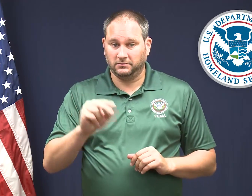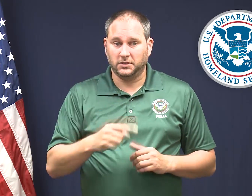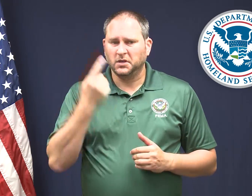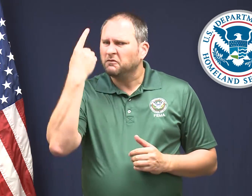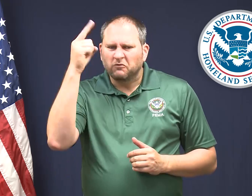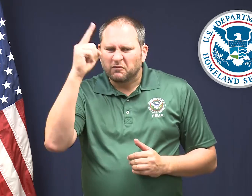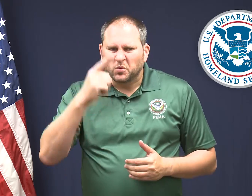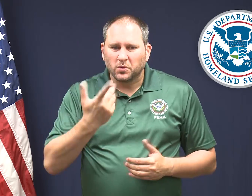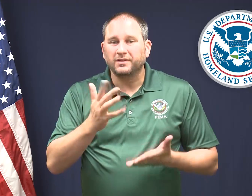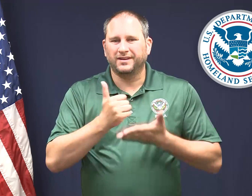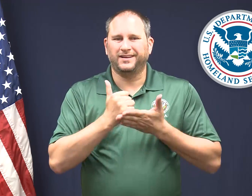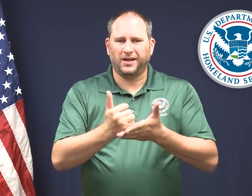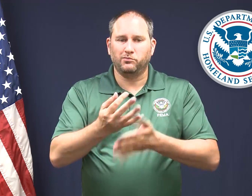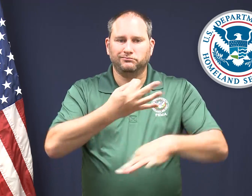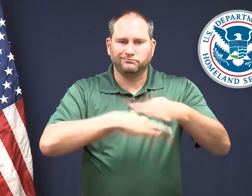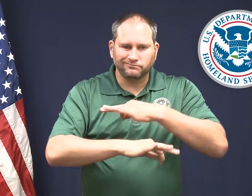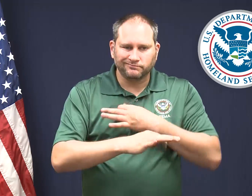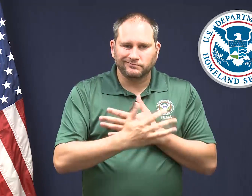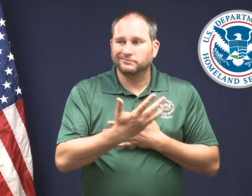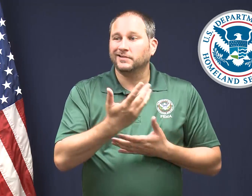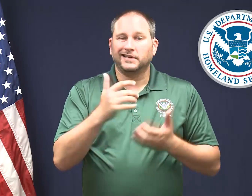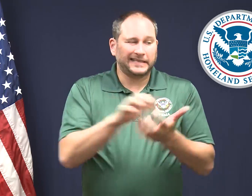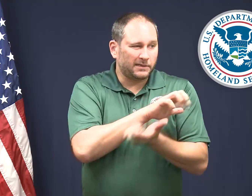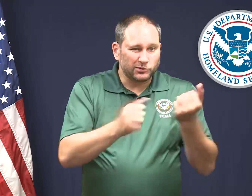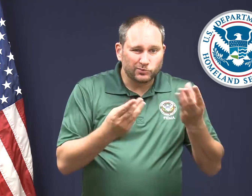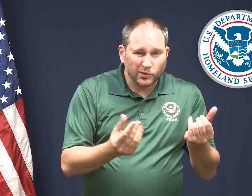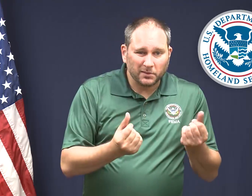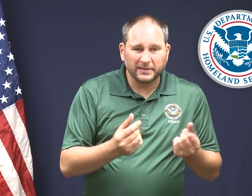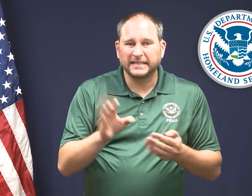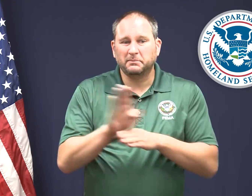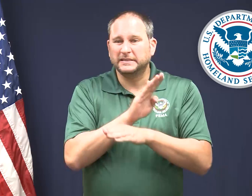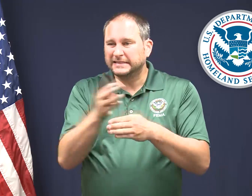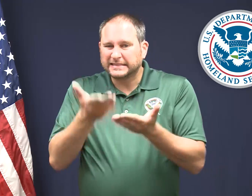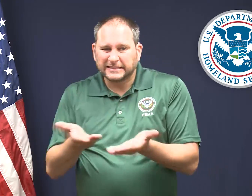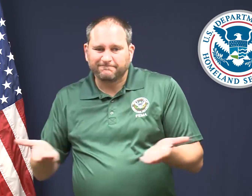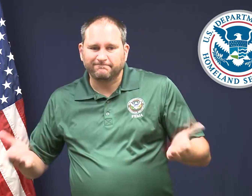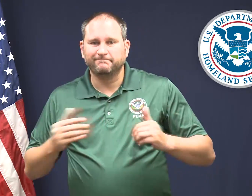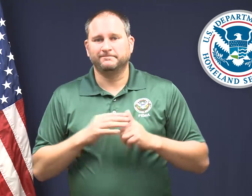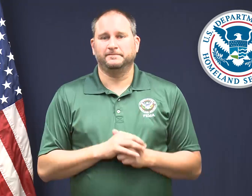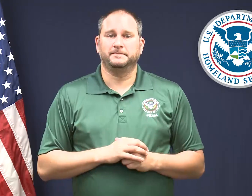to repair or replace disaster-damaged real estate and other business assets.